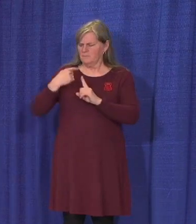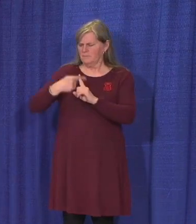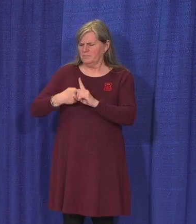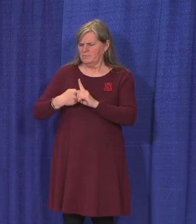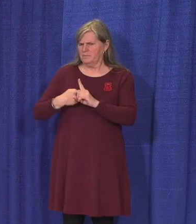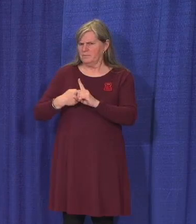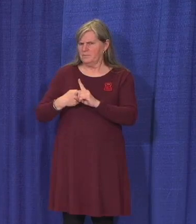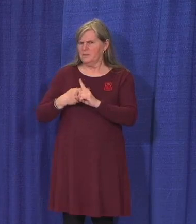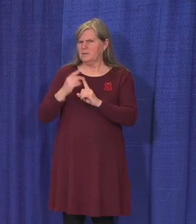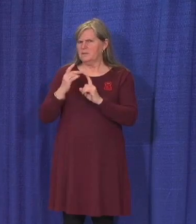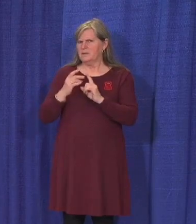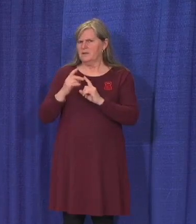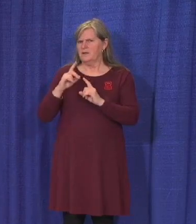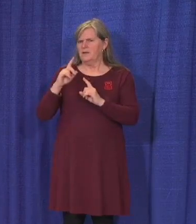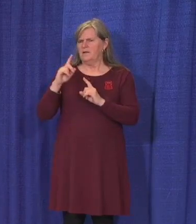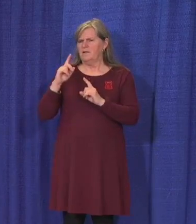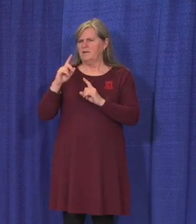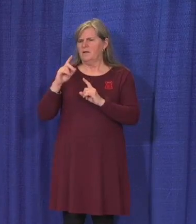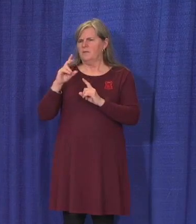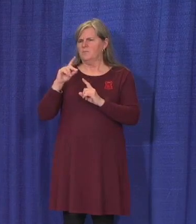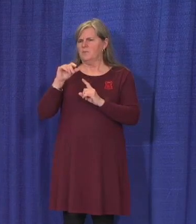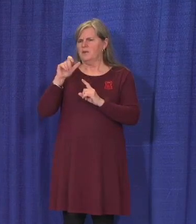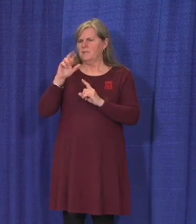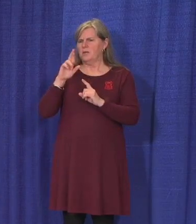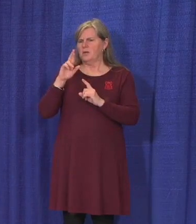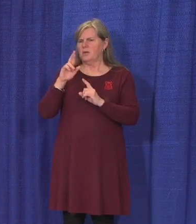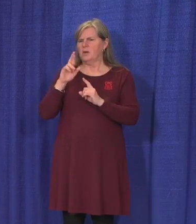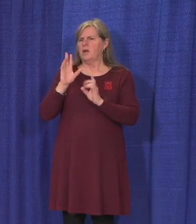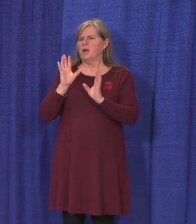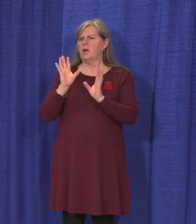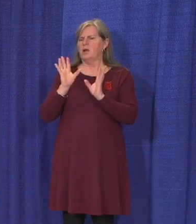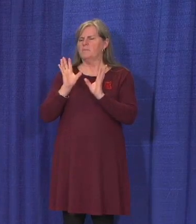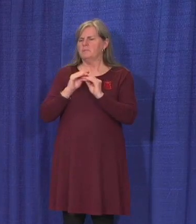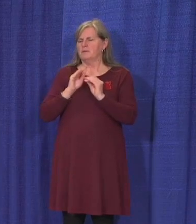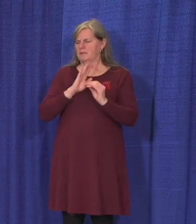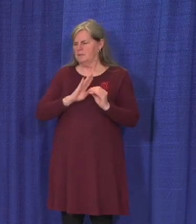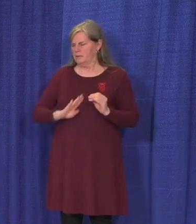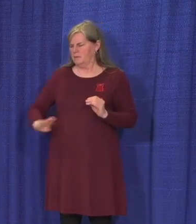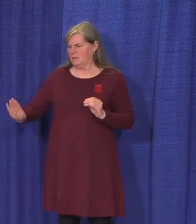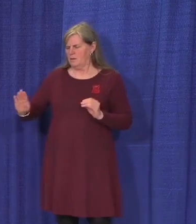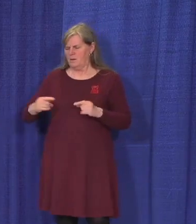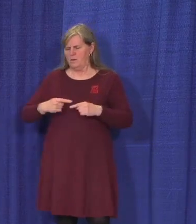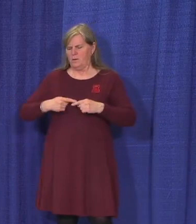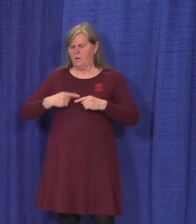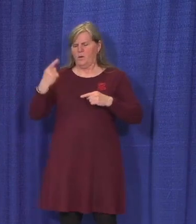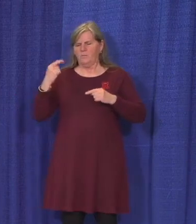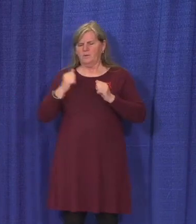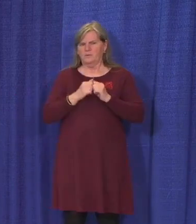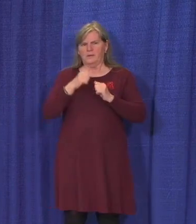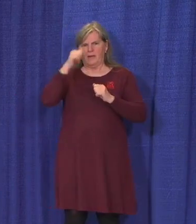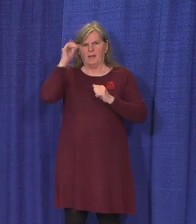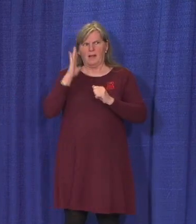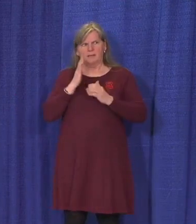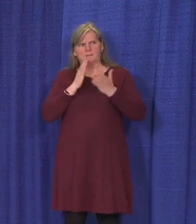Pat: Hailey D. have a second question? Reporter: Thank you.